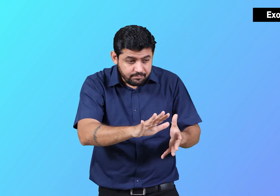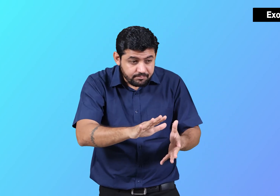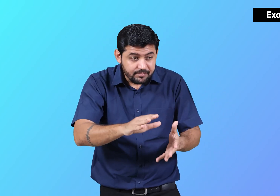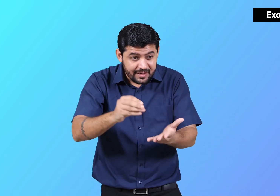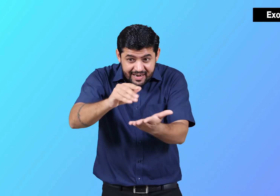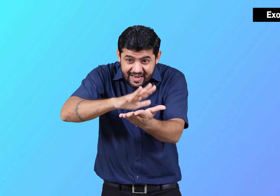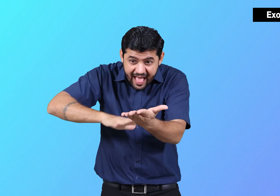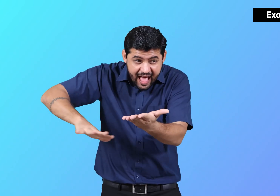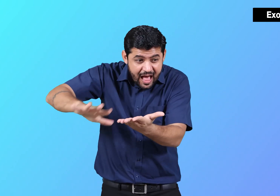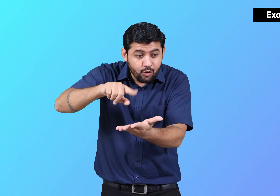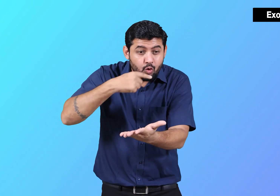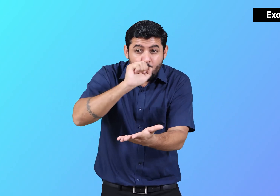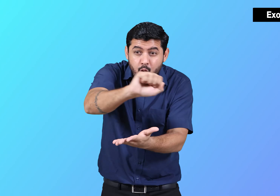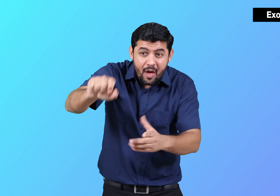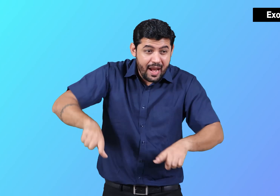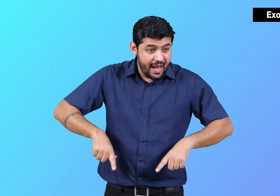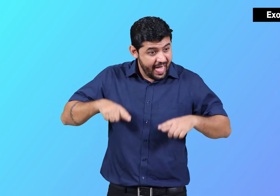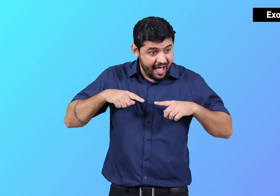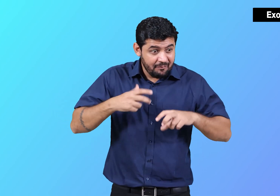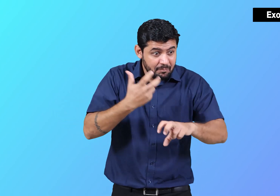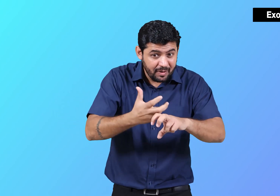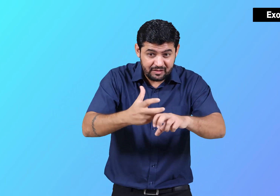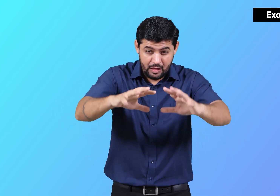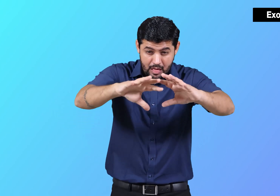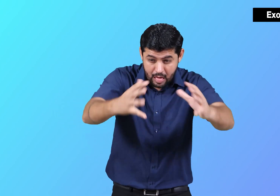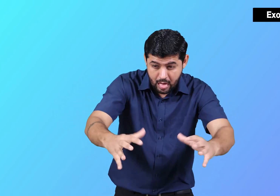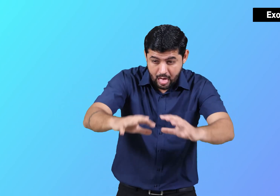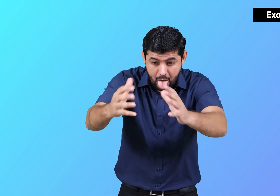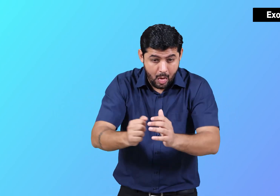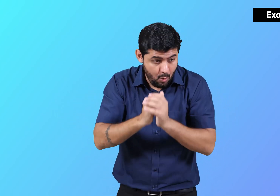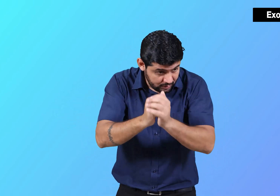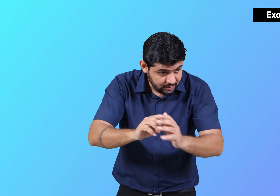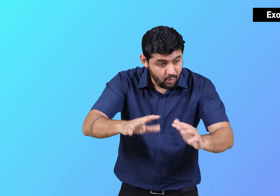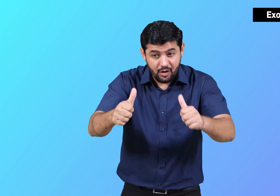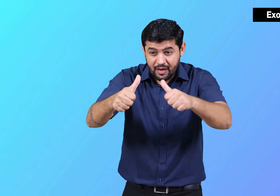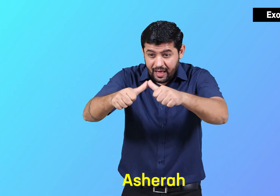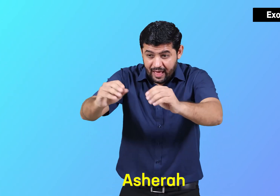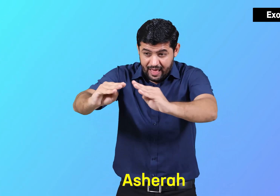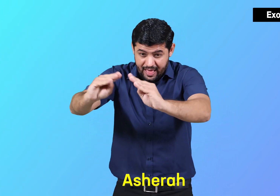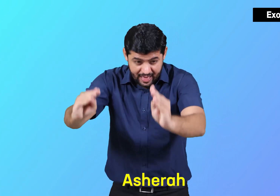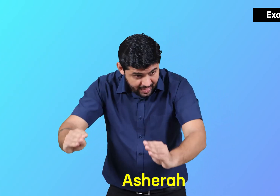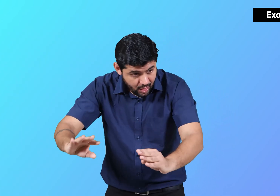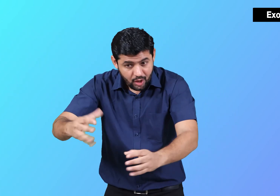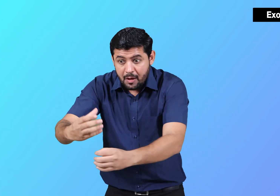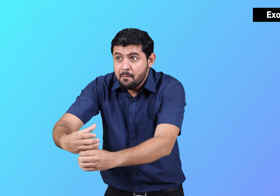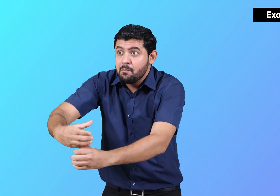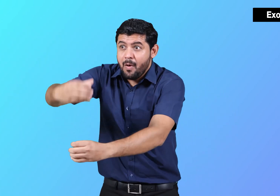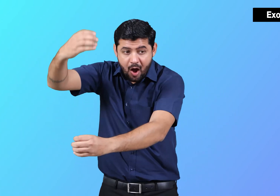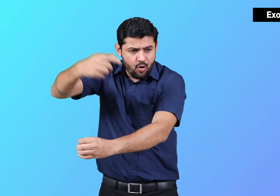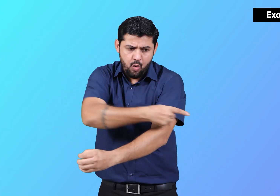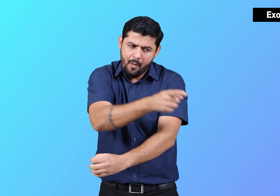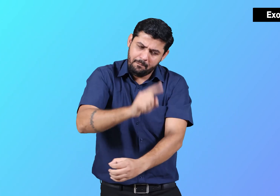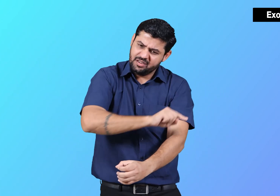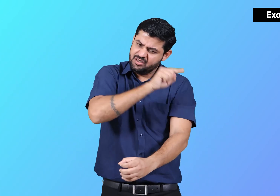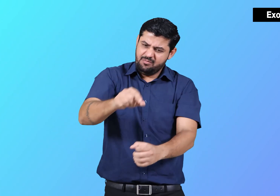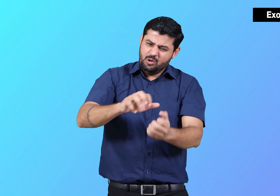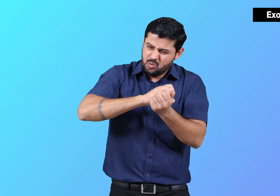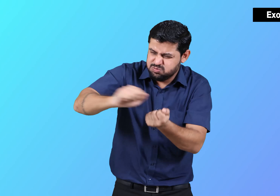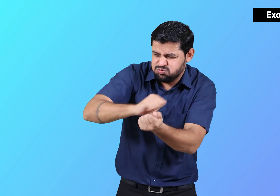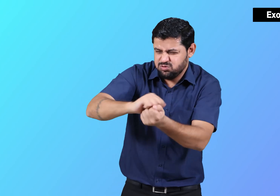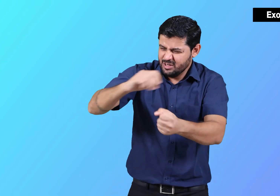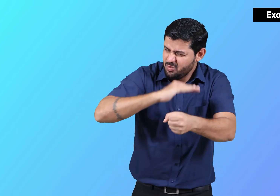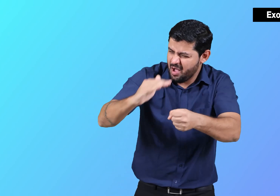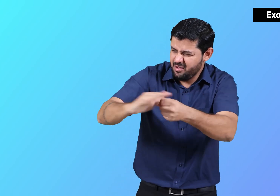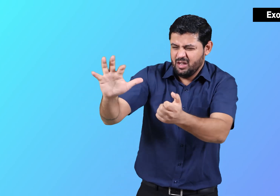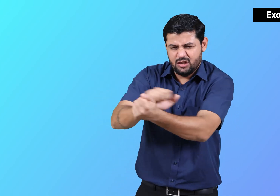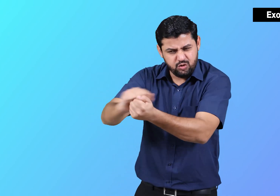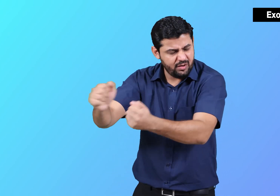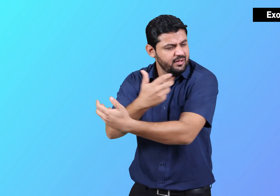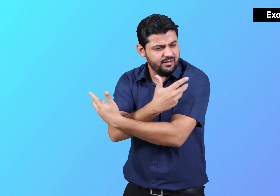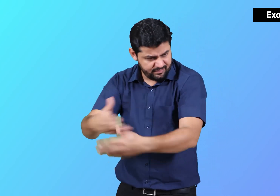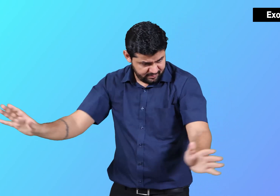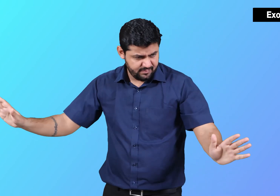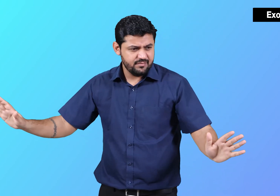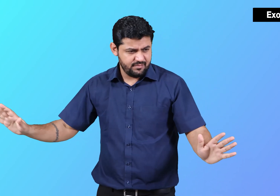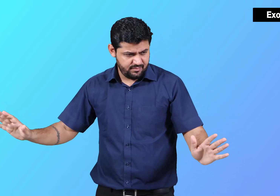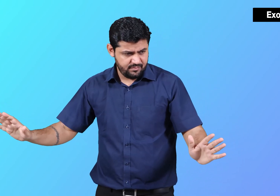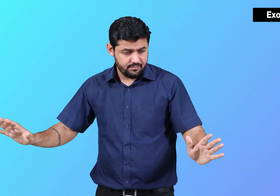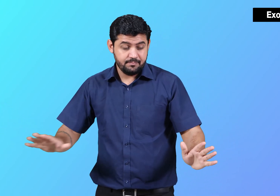So destroy their altars, break the stones they worship and cut down the poles that honour their goddess Asherah.